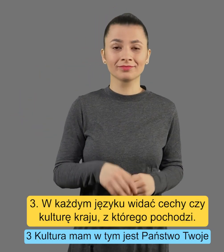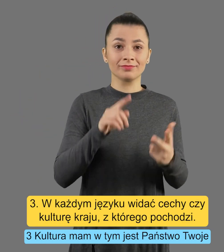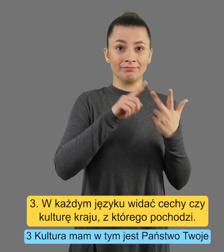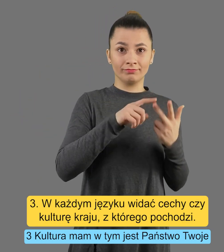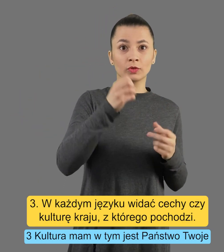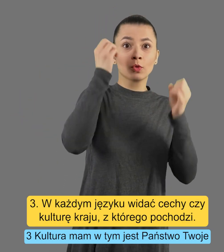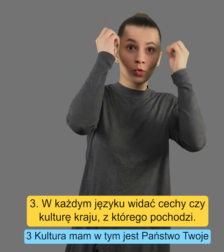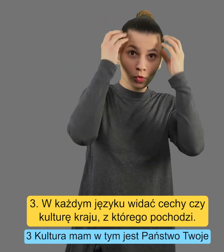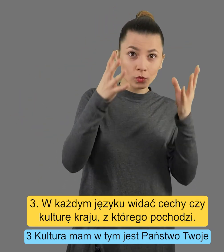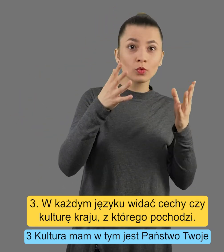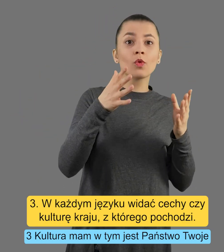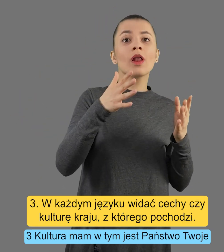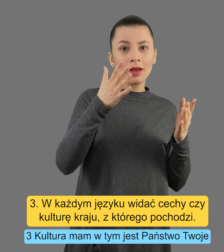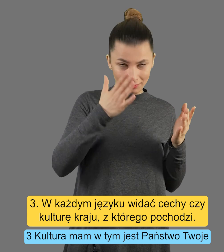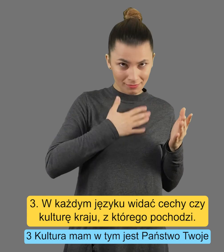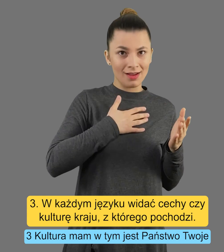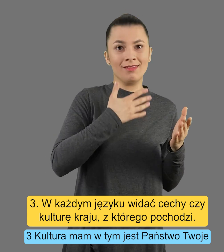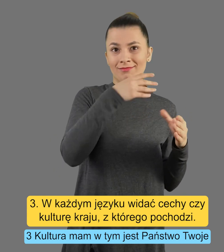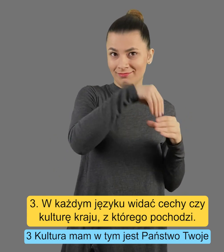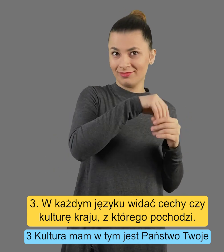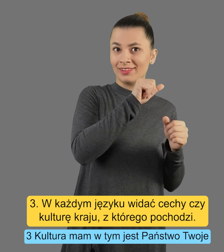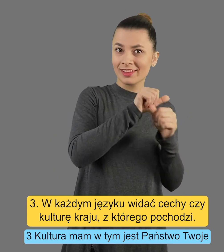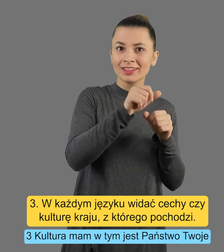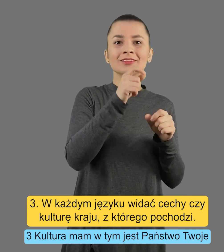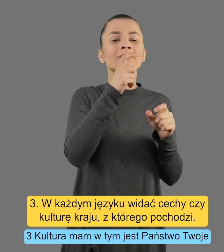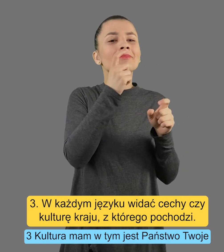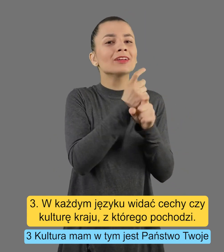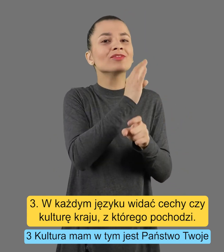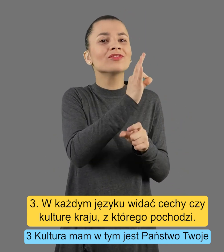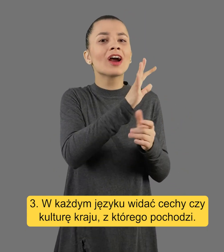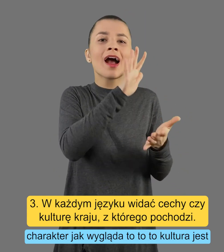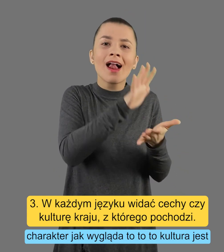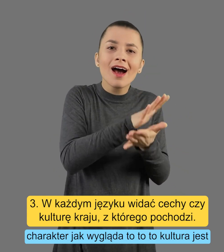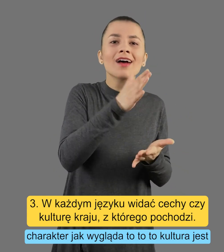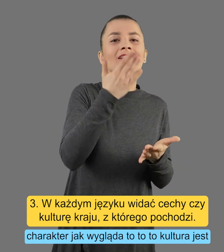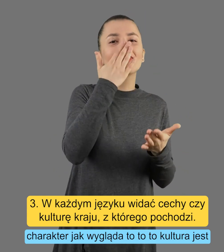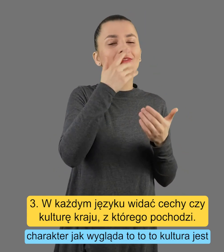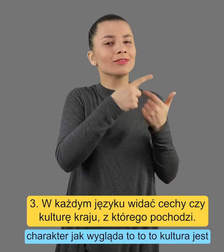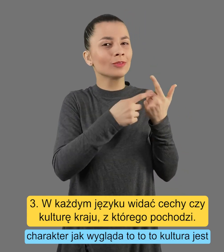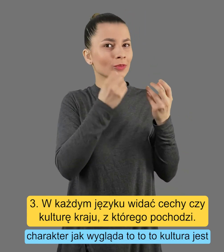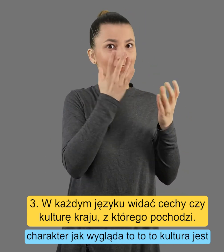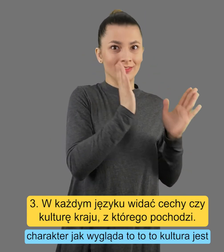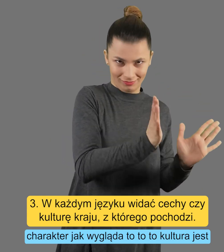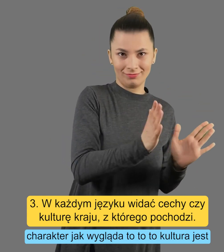3. In every language you can see the features or culture of the country it comes from.